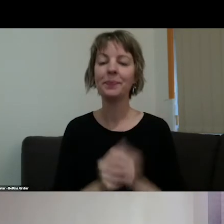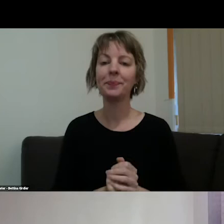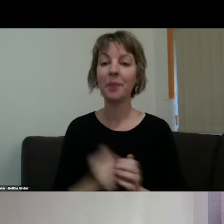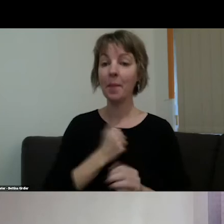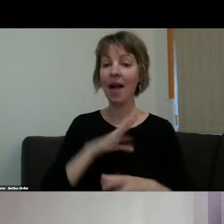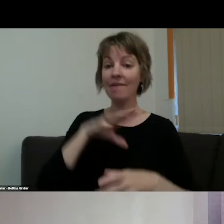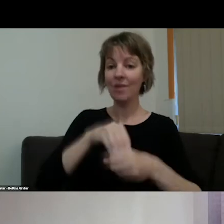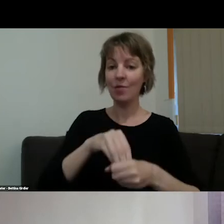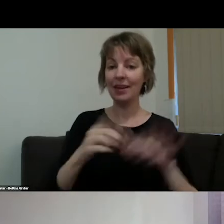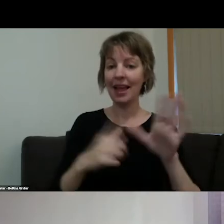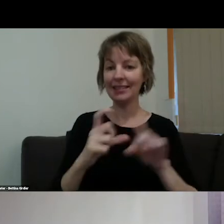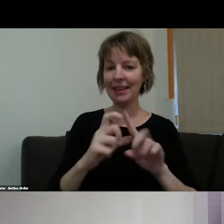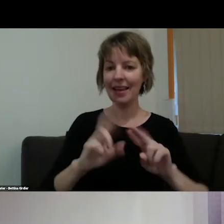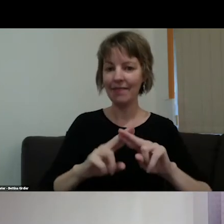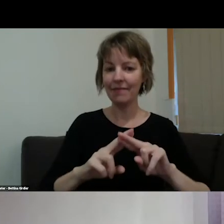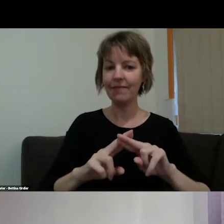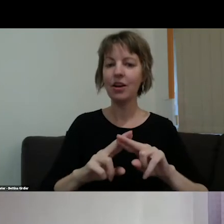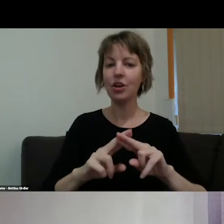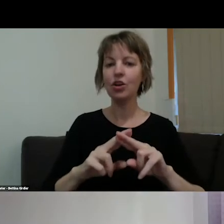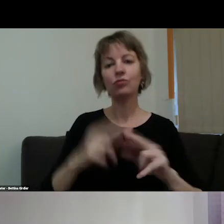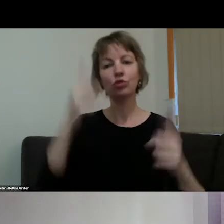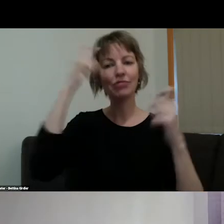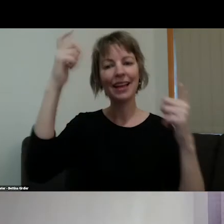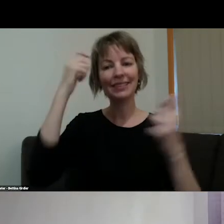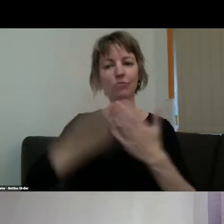Force creative program, I started work with the Australian Defence Force back